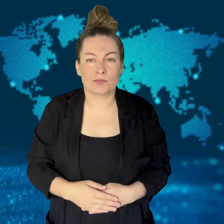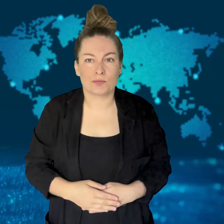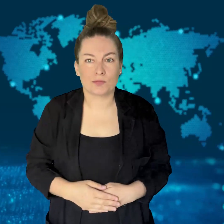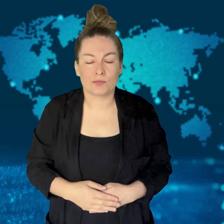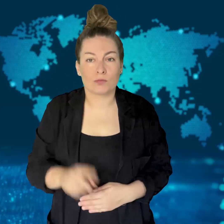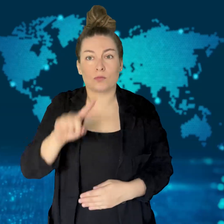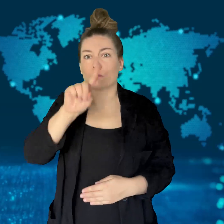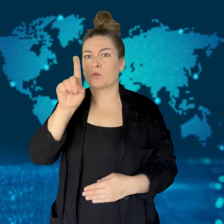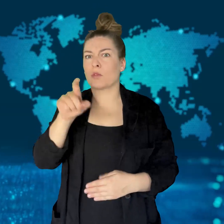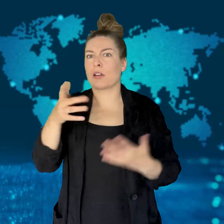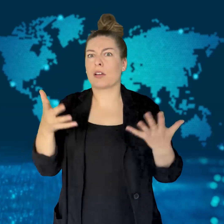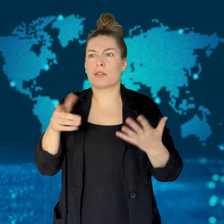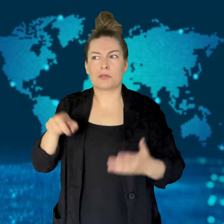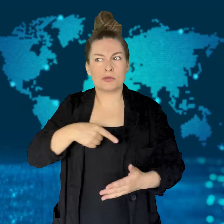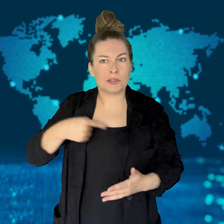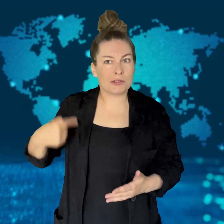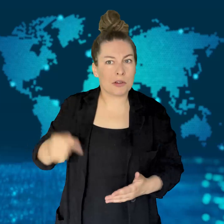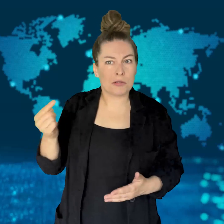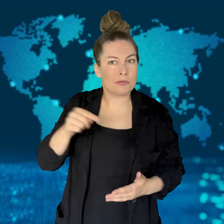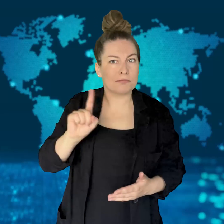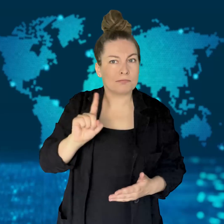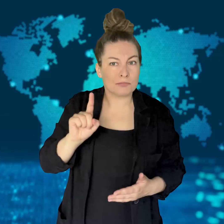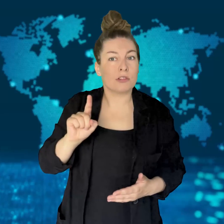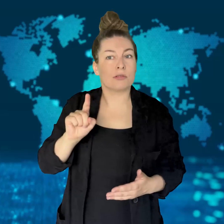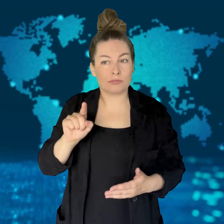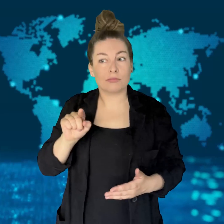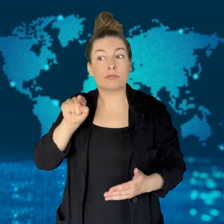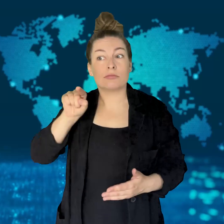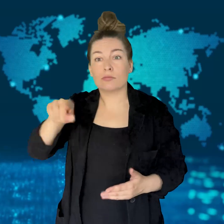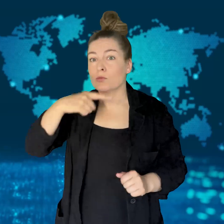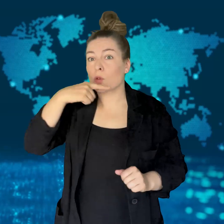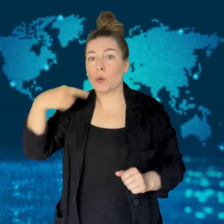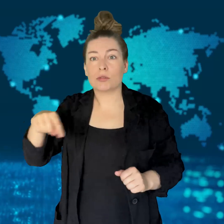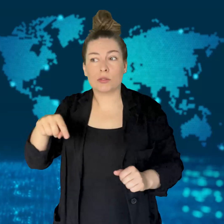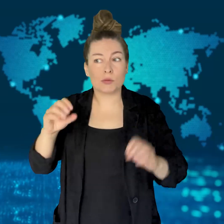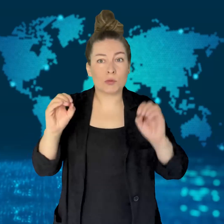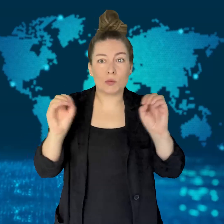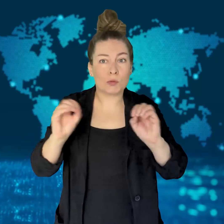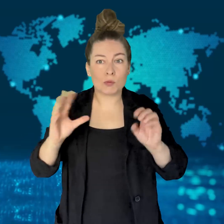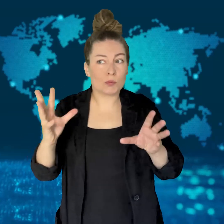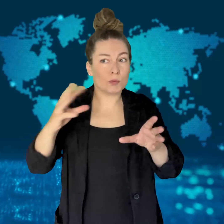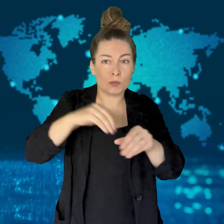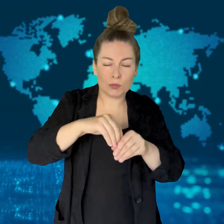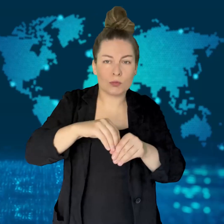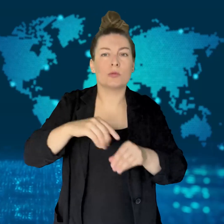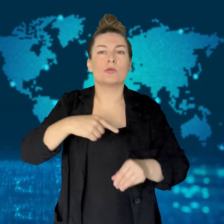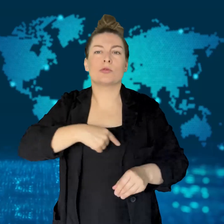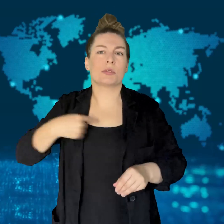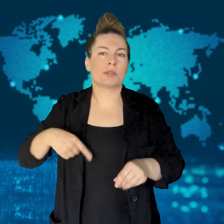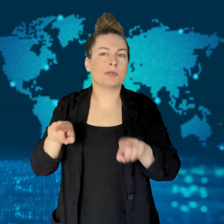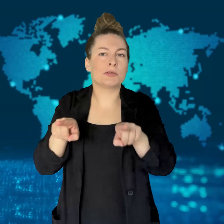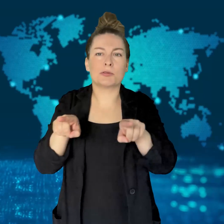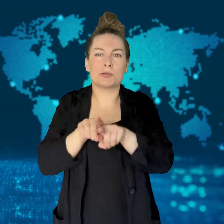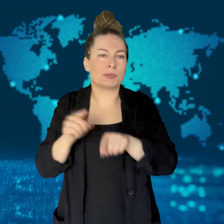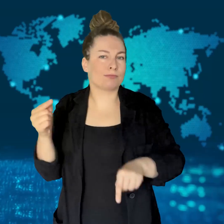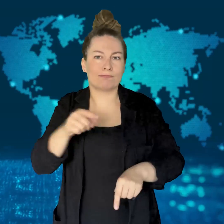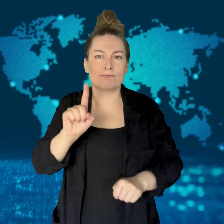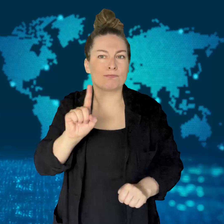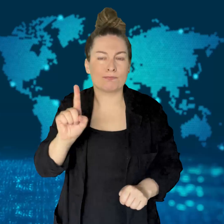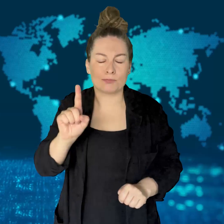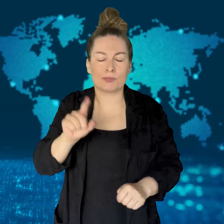Two countries did not attend - Russia and China.